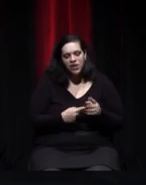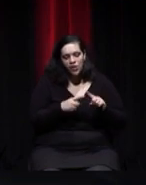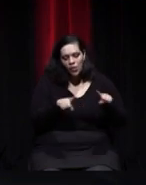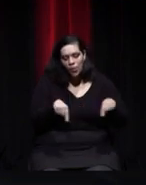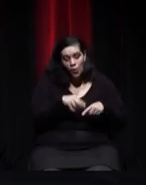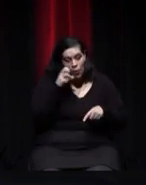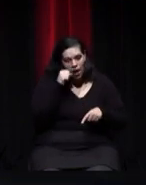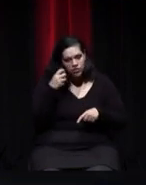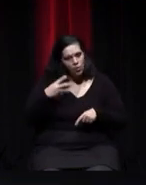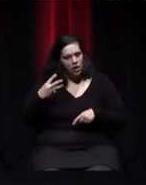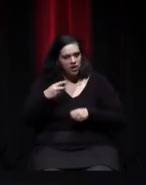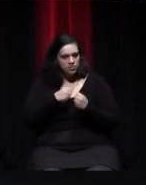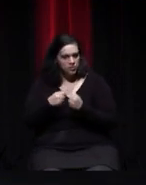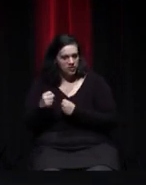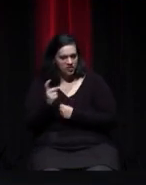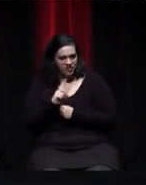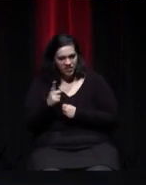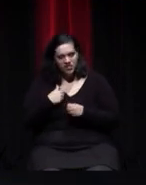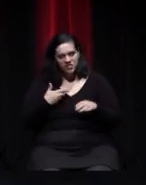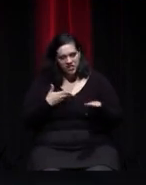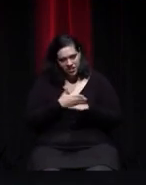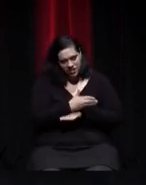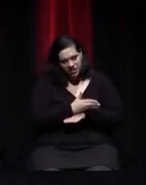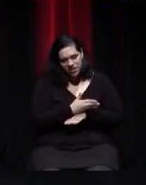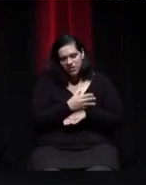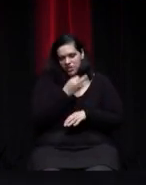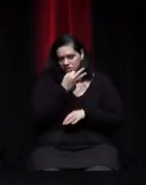But I don't want to be left out and want to say this.